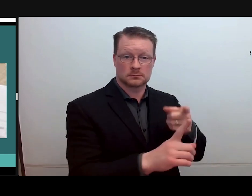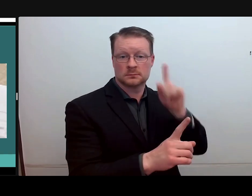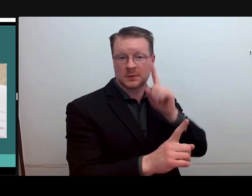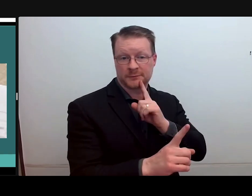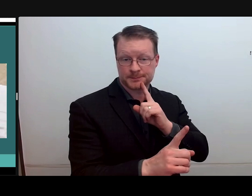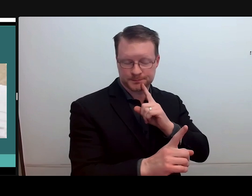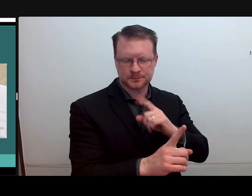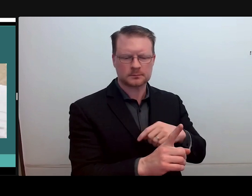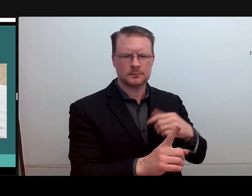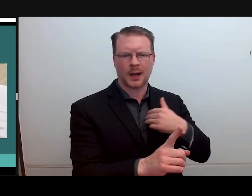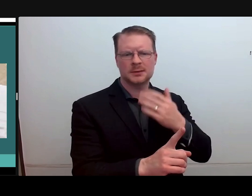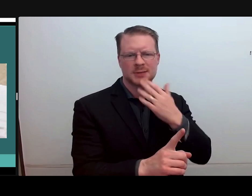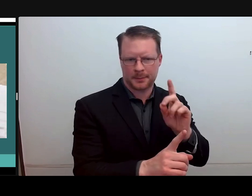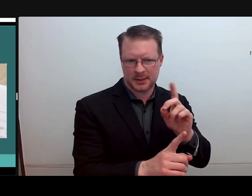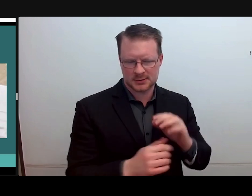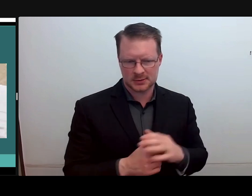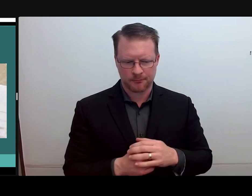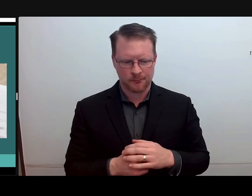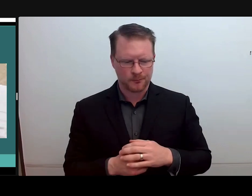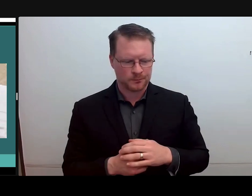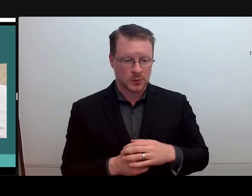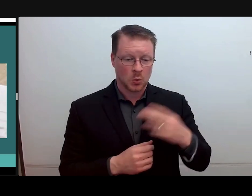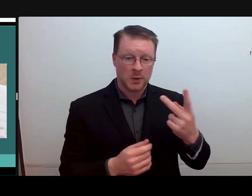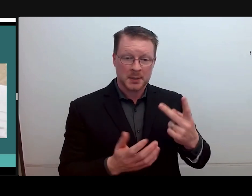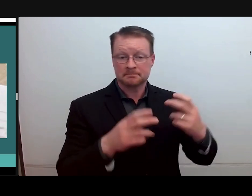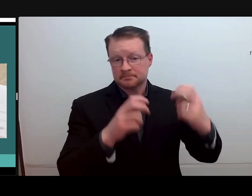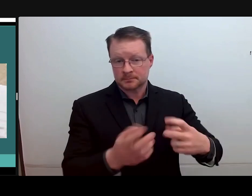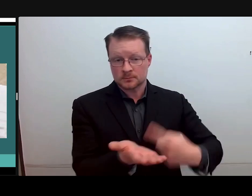One patient, who was deaf, had diabetes.